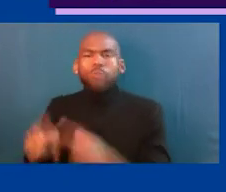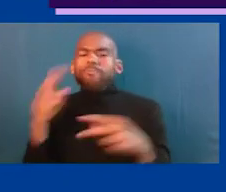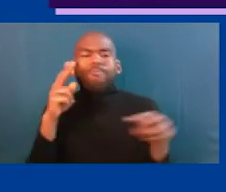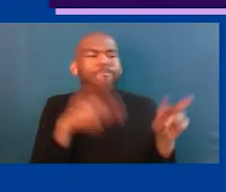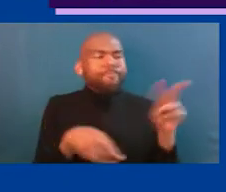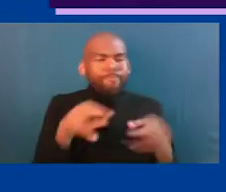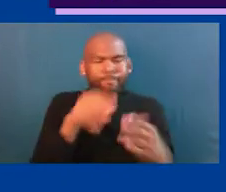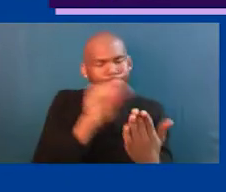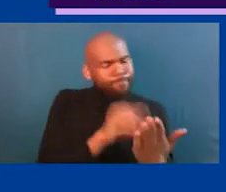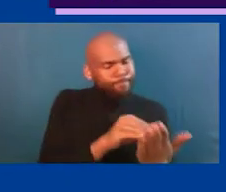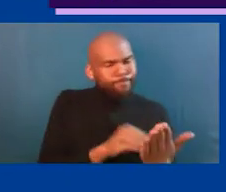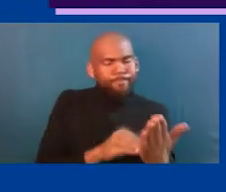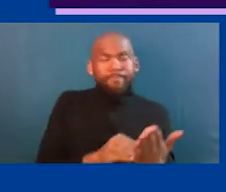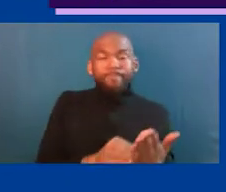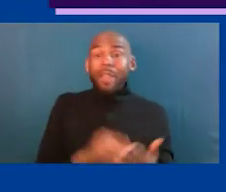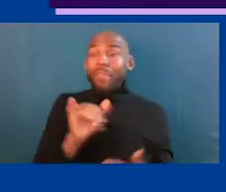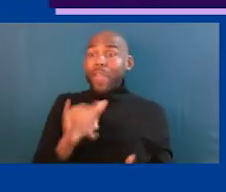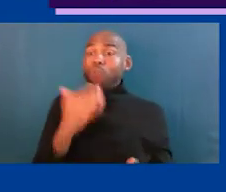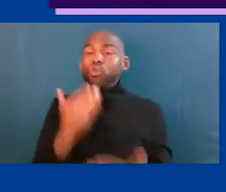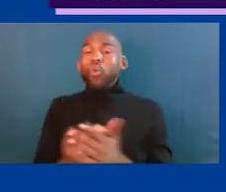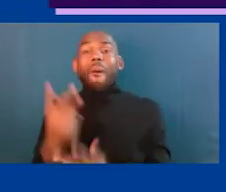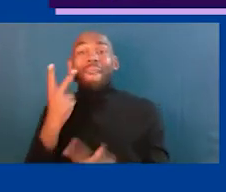helped us have better visibility into things that were not working.